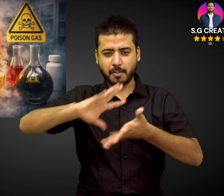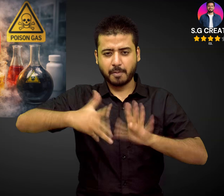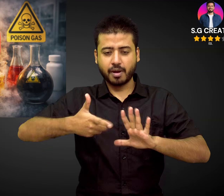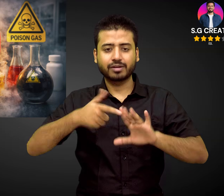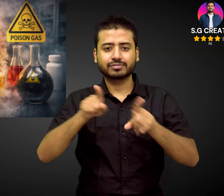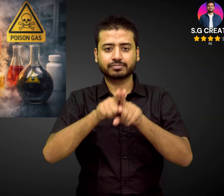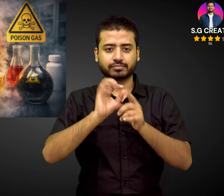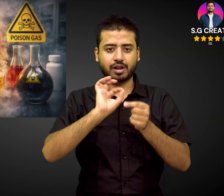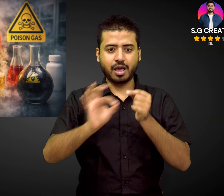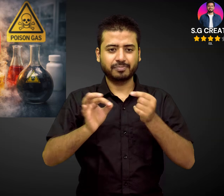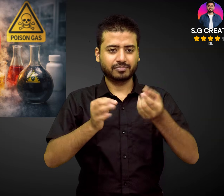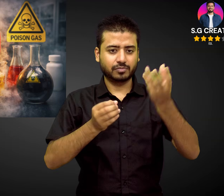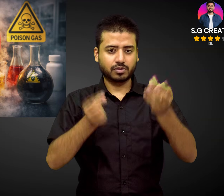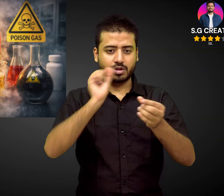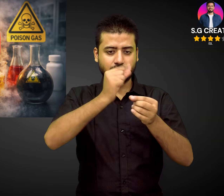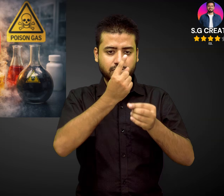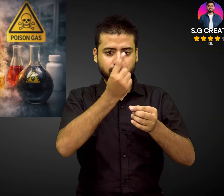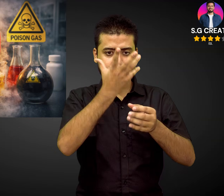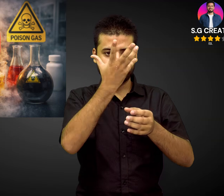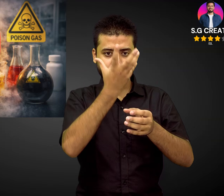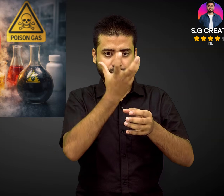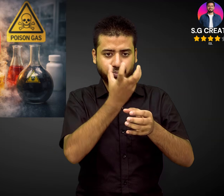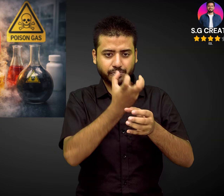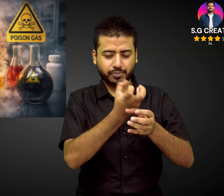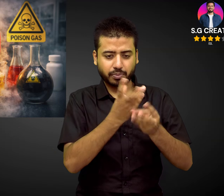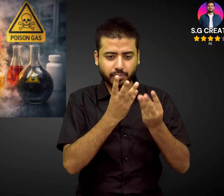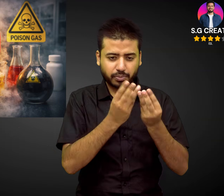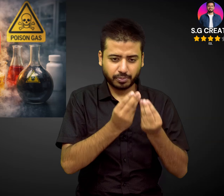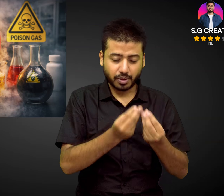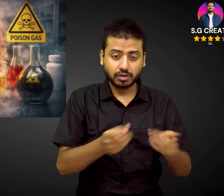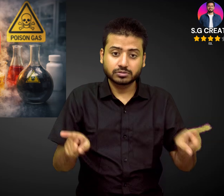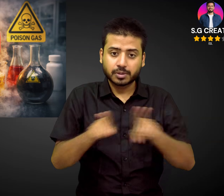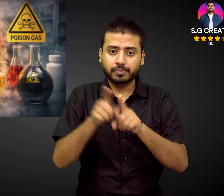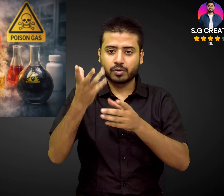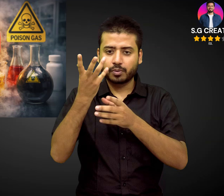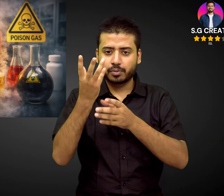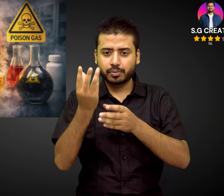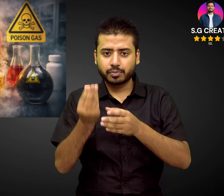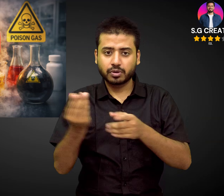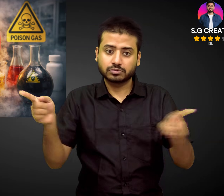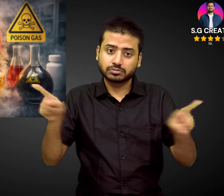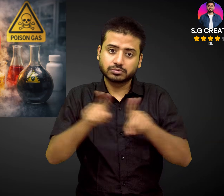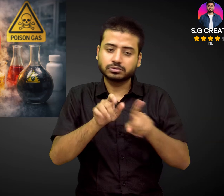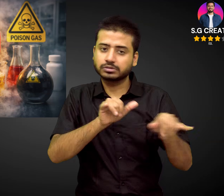a strong alkali like sodium hydroxide for solid bars or potassium hydroxide for liquid